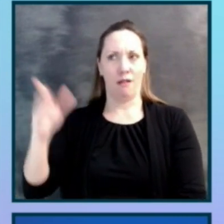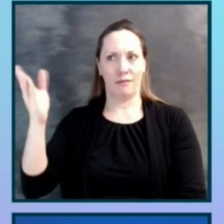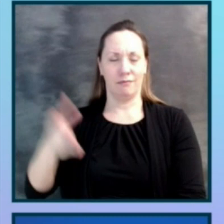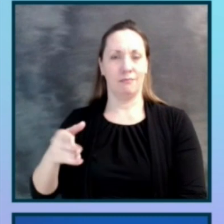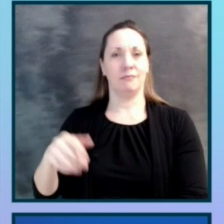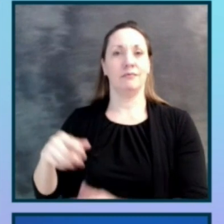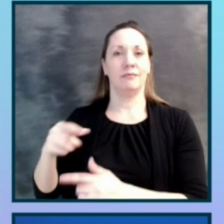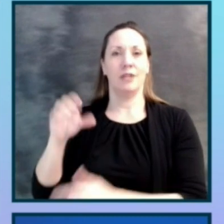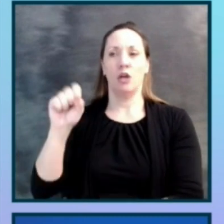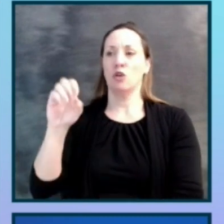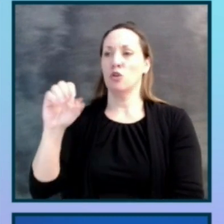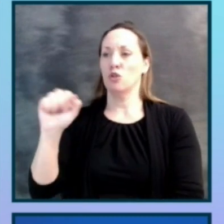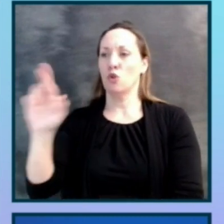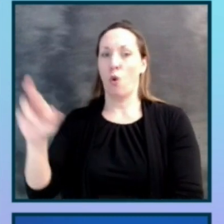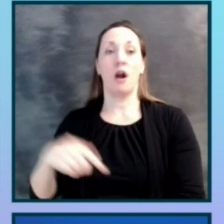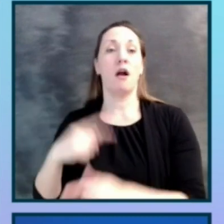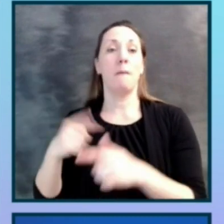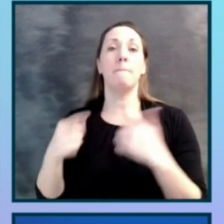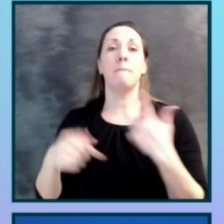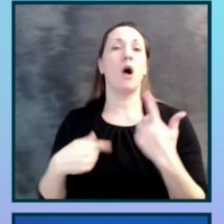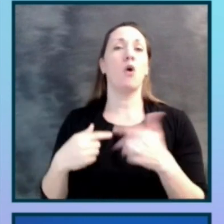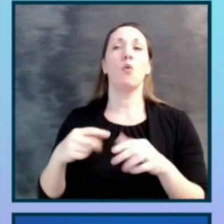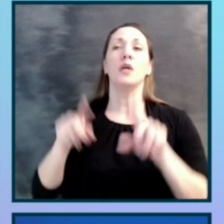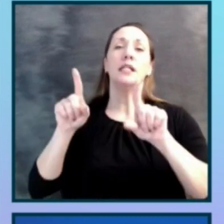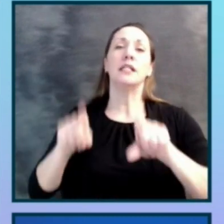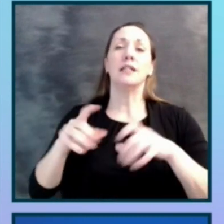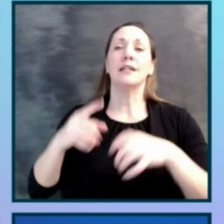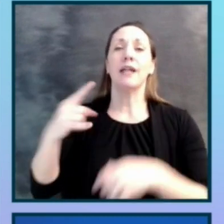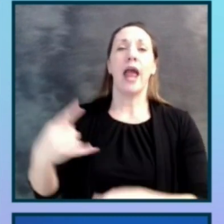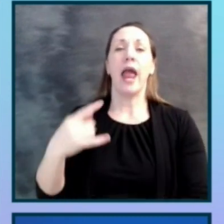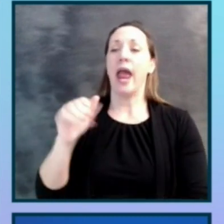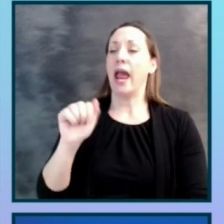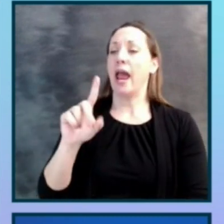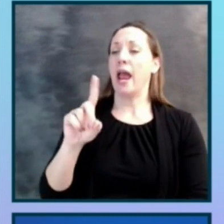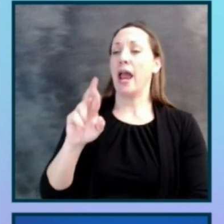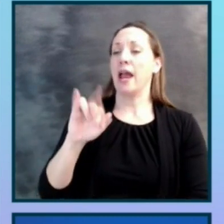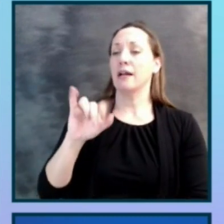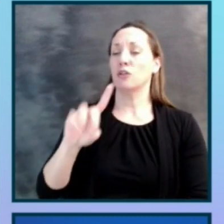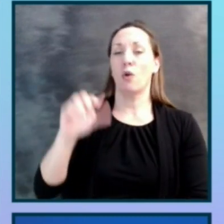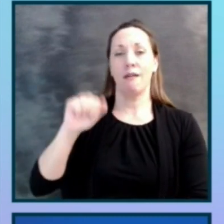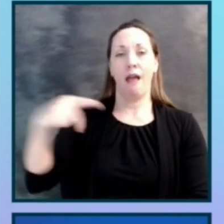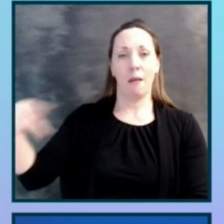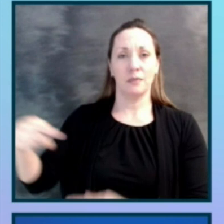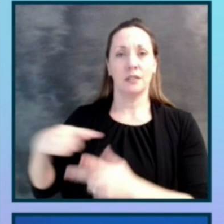and paid iOS and Android apps. In certain cases, we tested for the registration and used